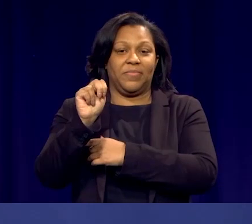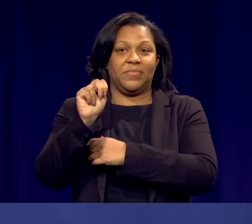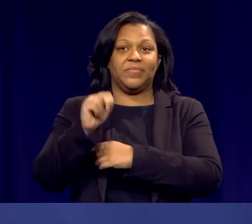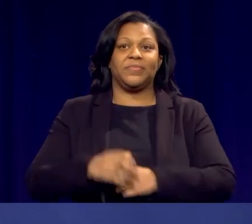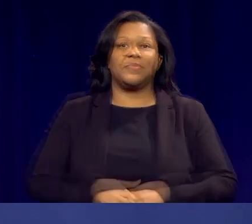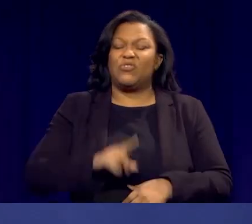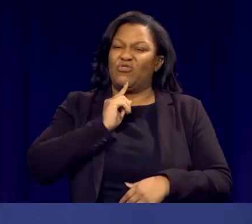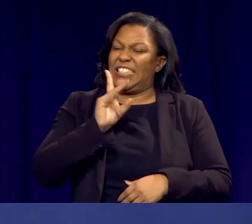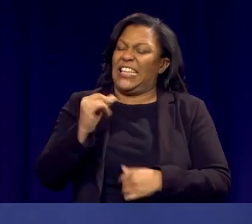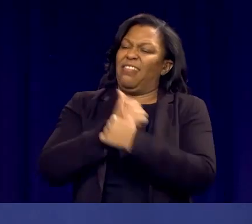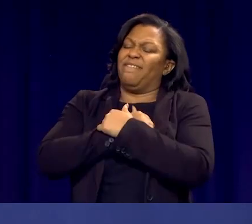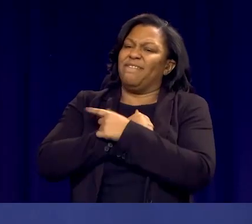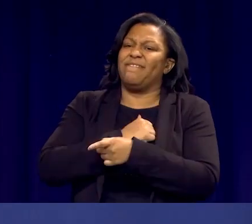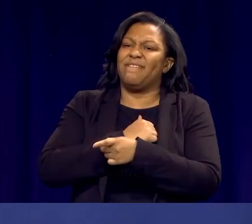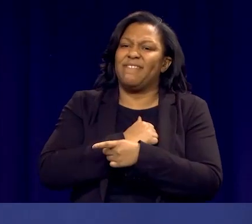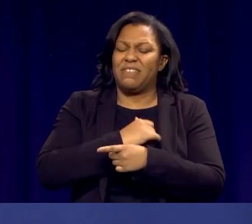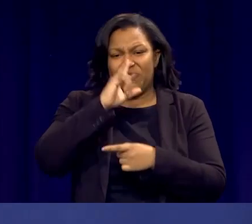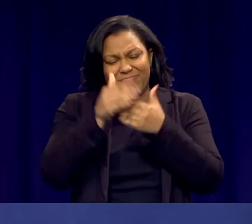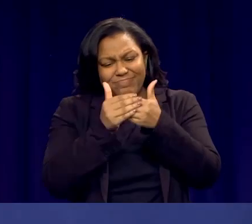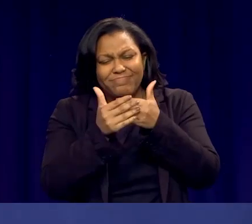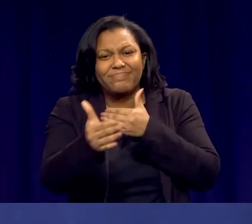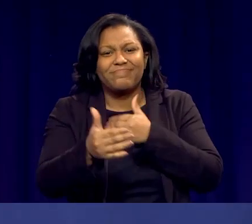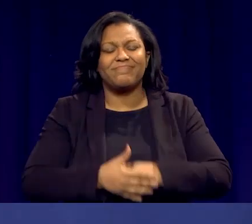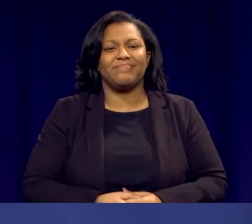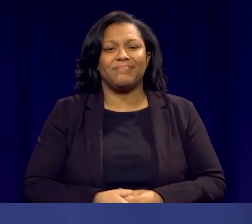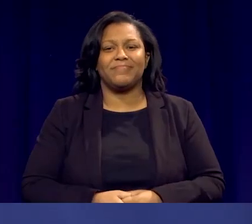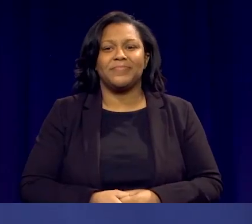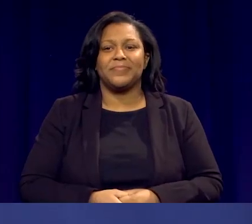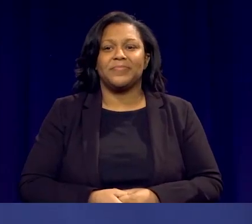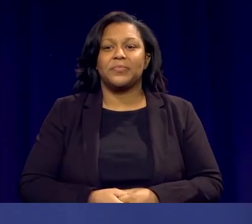Thabiso: One of the biggest things that happened during the pandemic